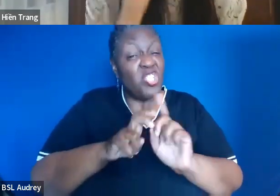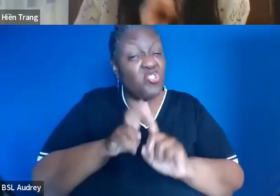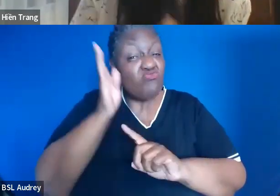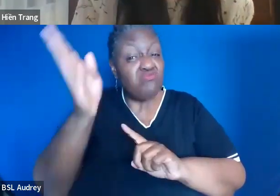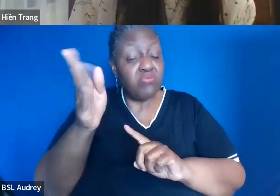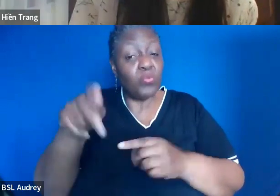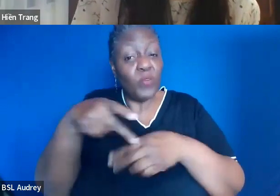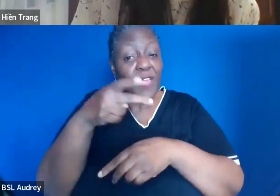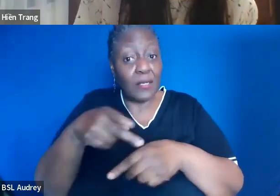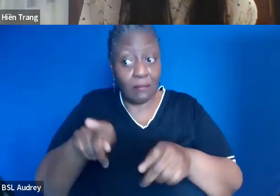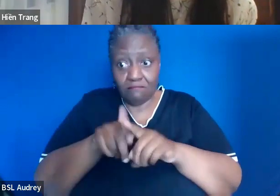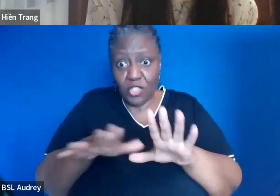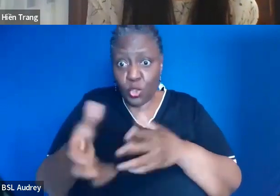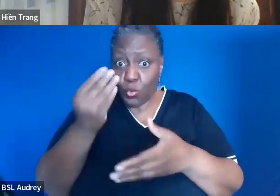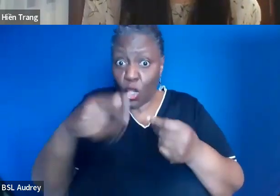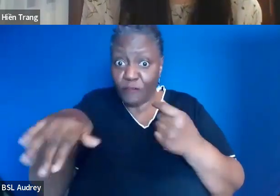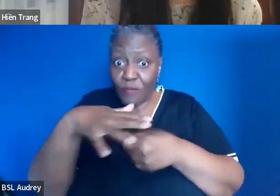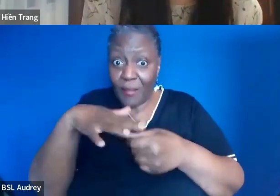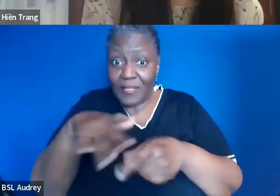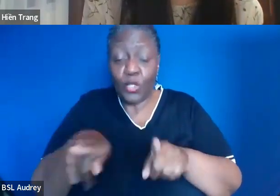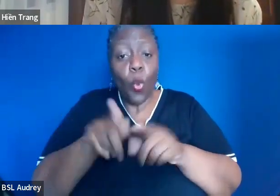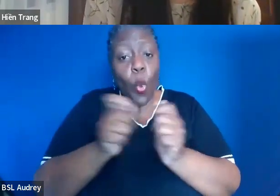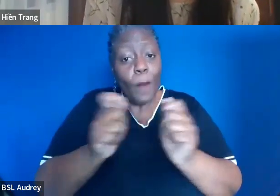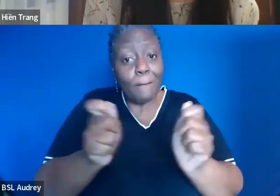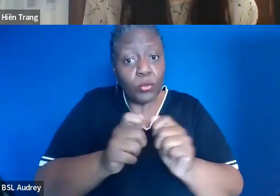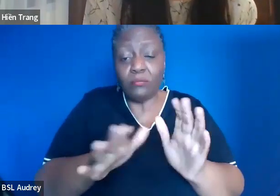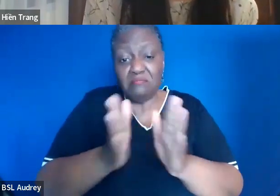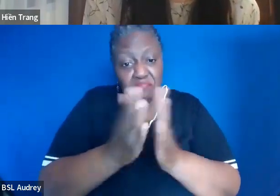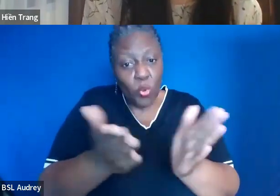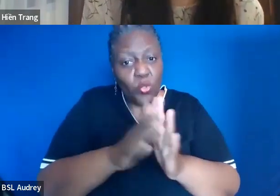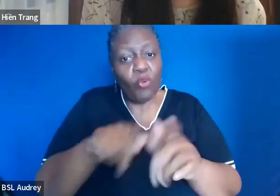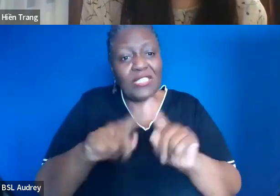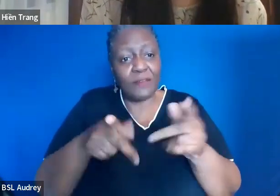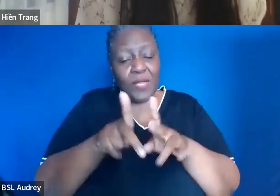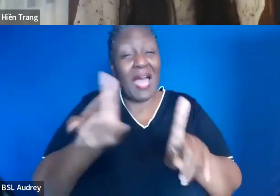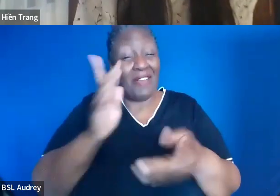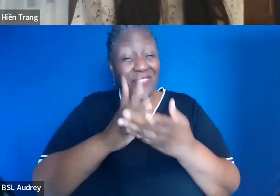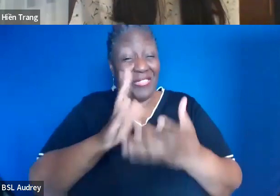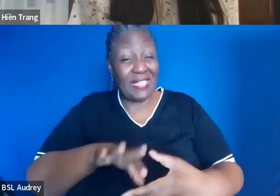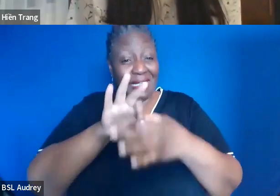learn from relatives or books or some other way and that actually connects to um on my